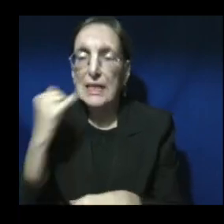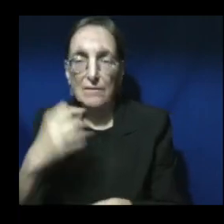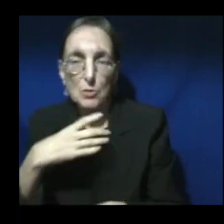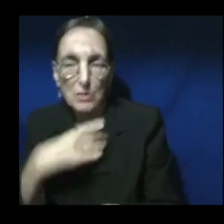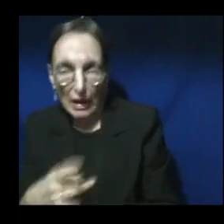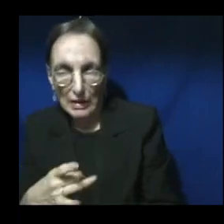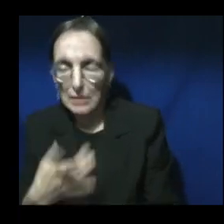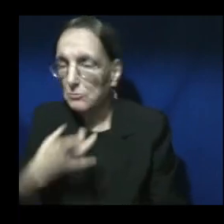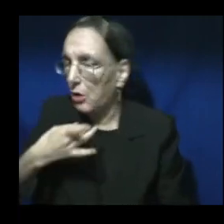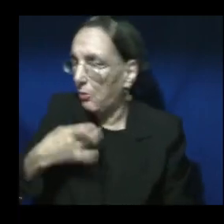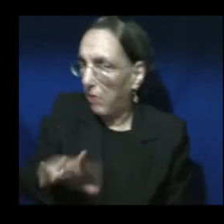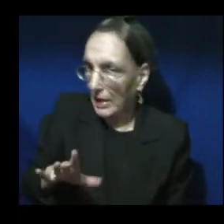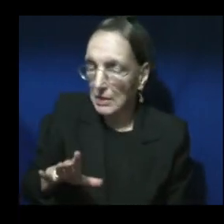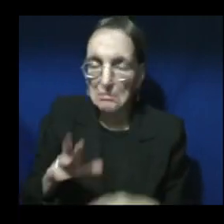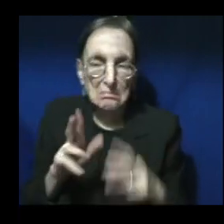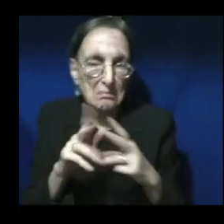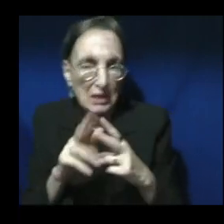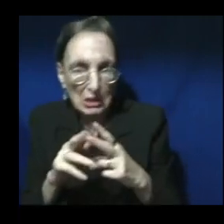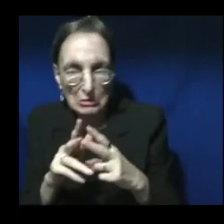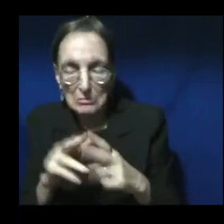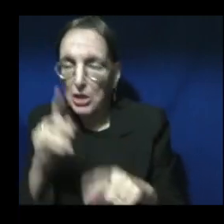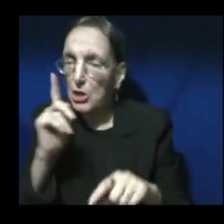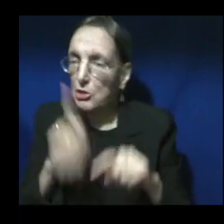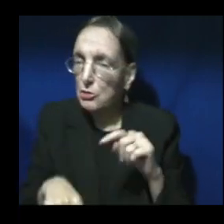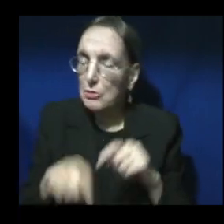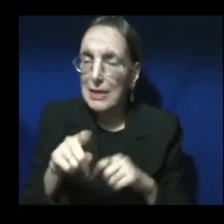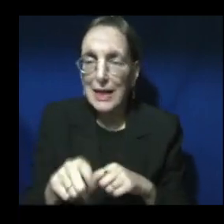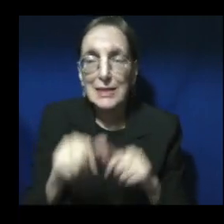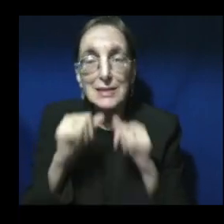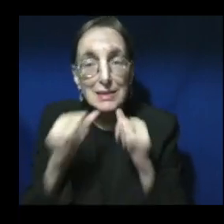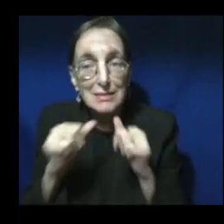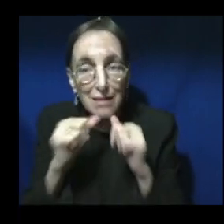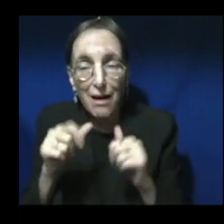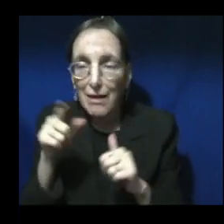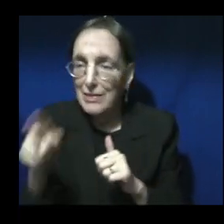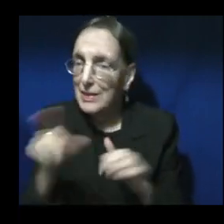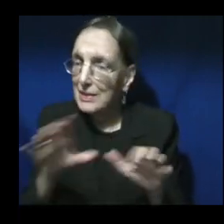You can’t deny that Trump has done an amazing job selling his ideas. If you disagree with